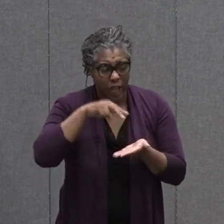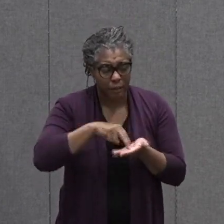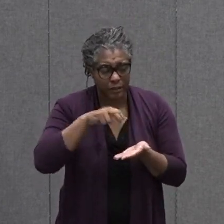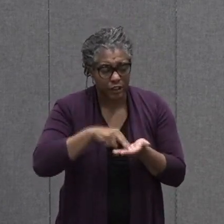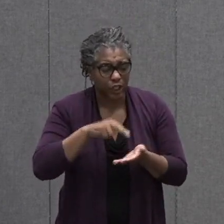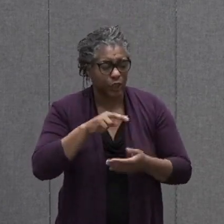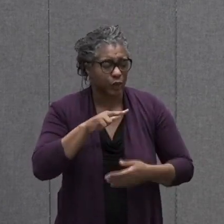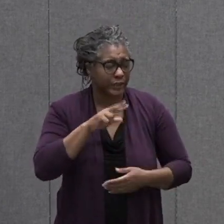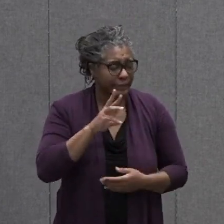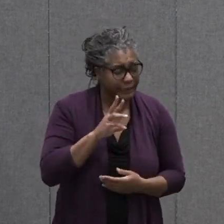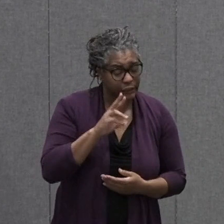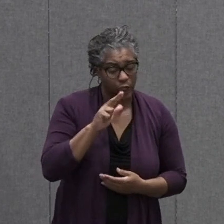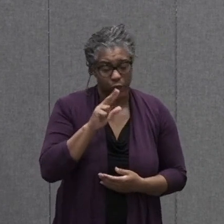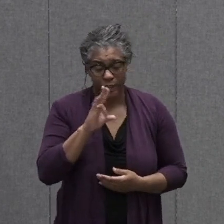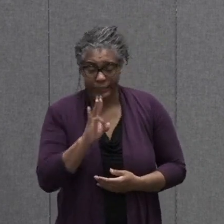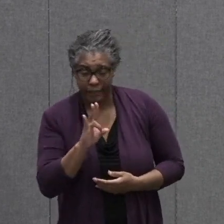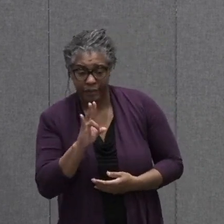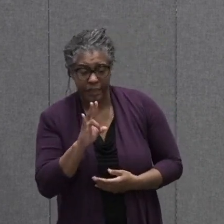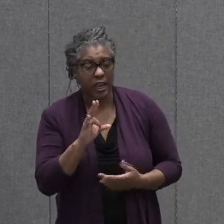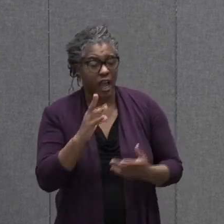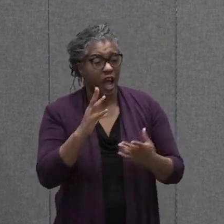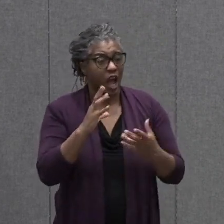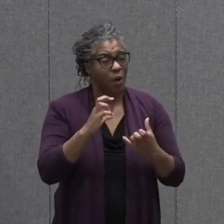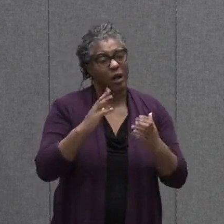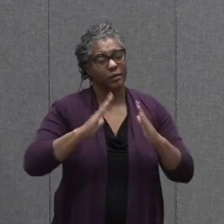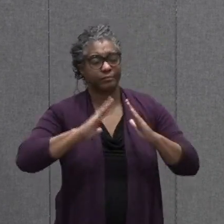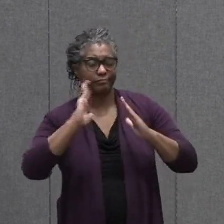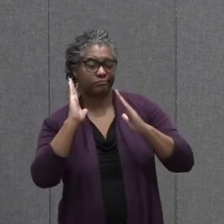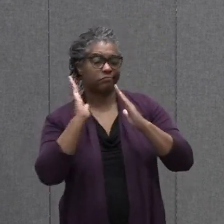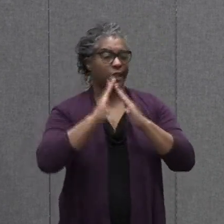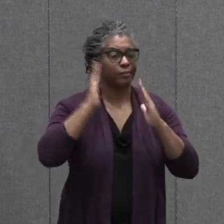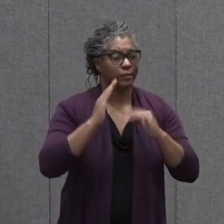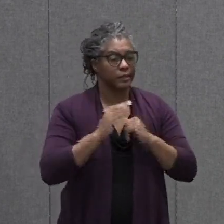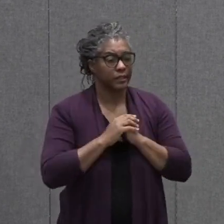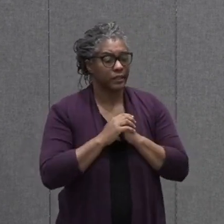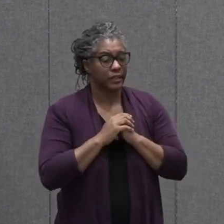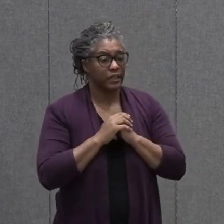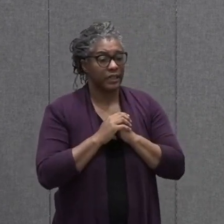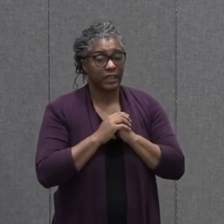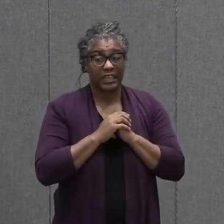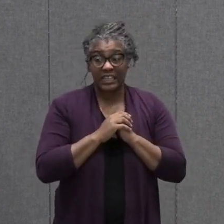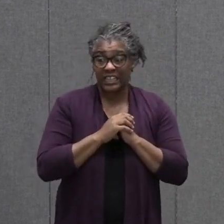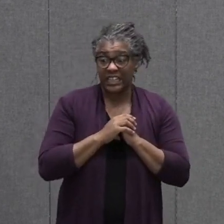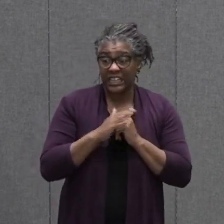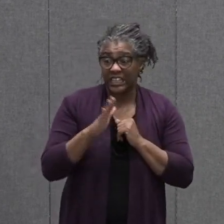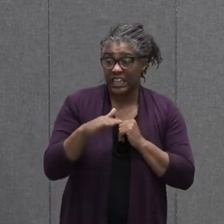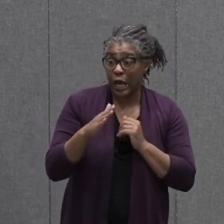I'm trying to set a record." Peanut Butter whispered back, "But I have a ball."